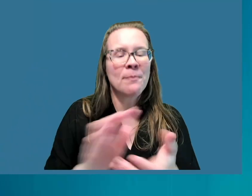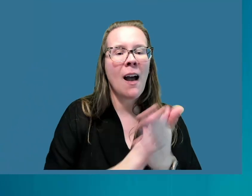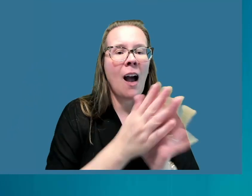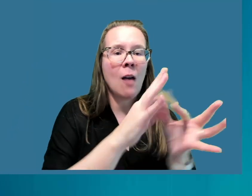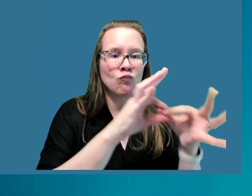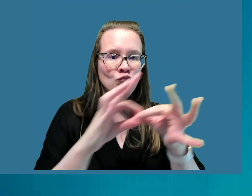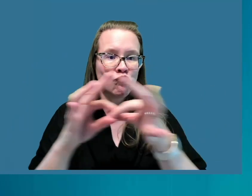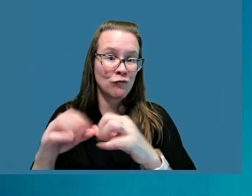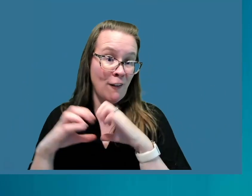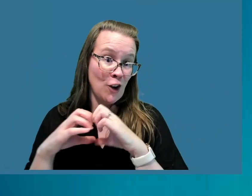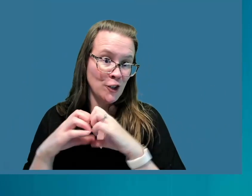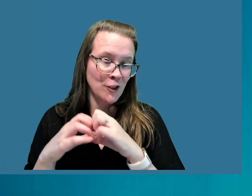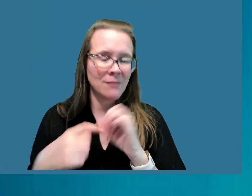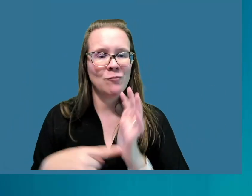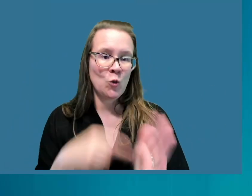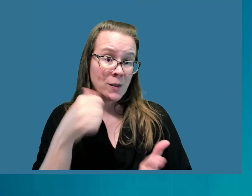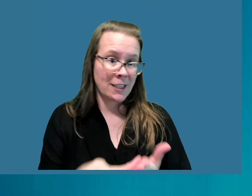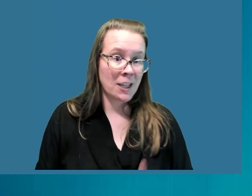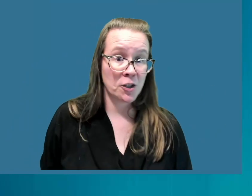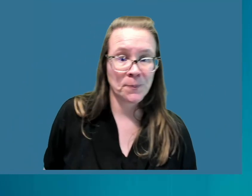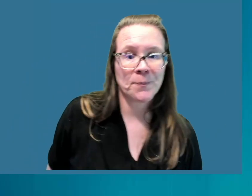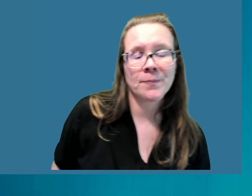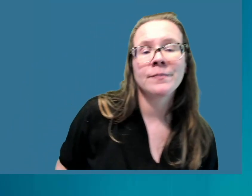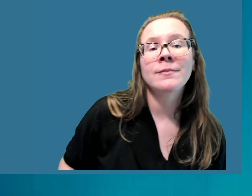And on this, uh, the pink long rectangular cookie,